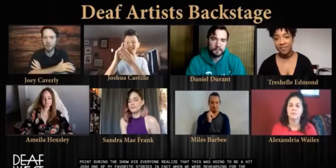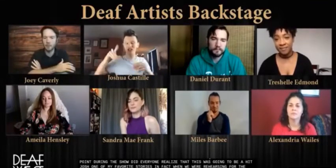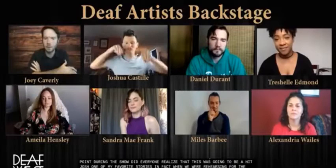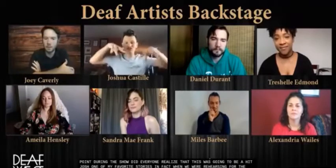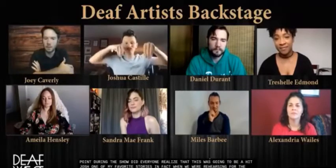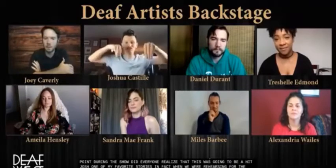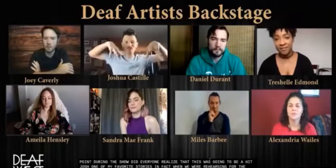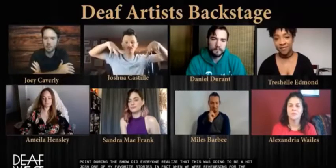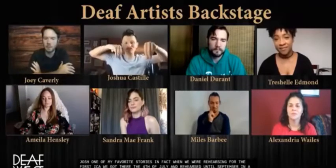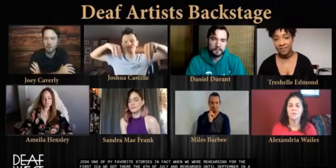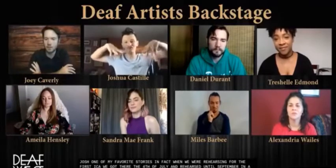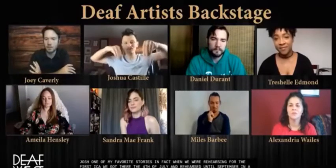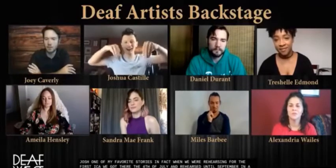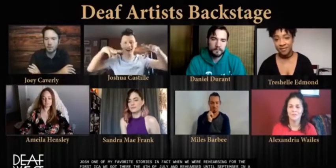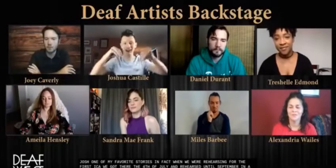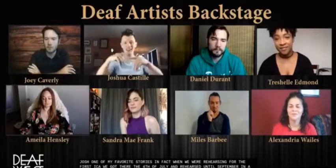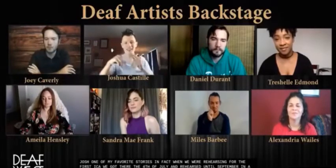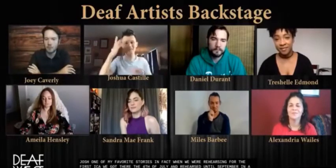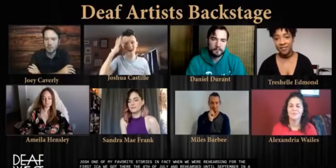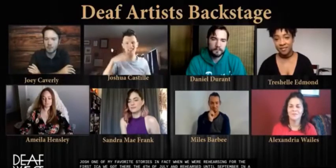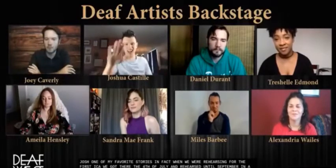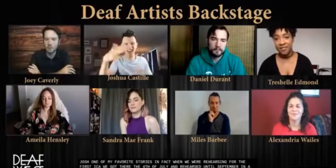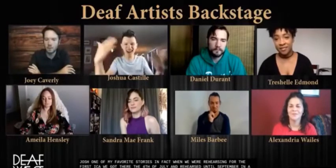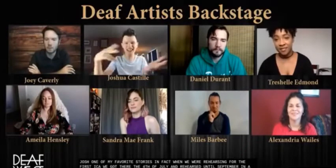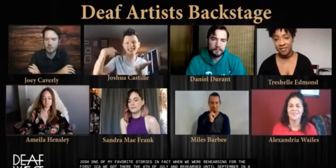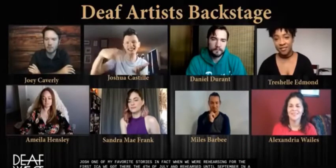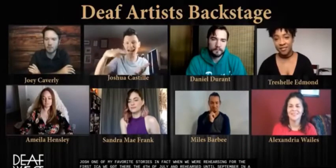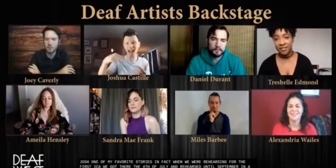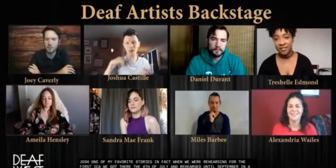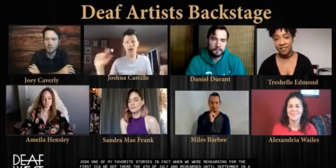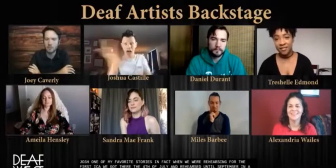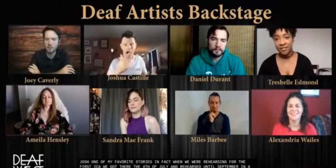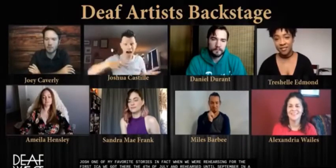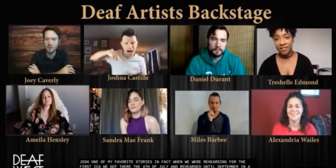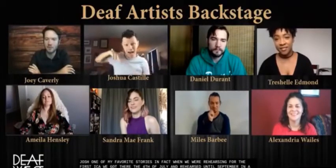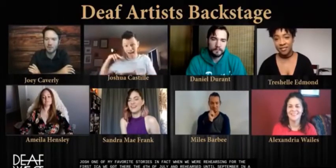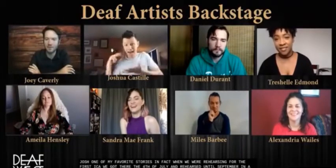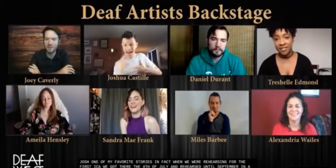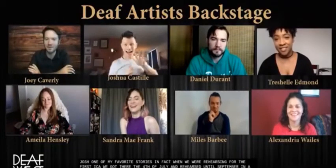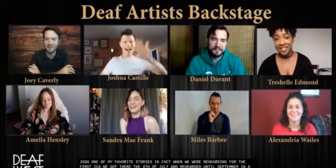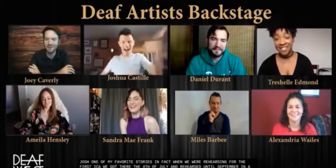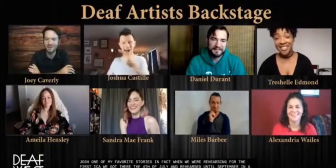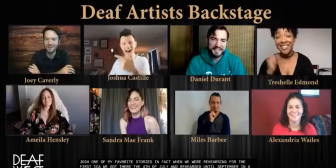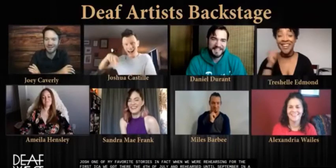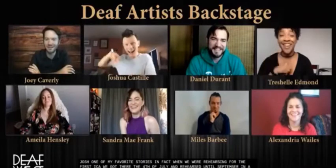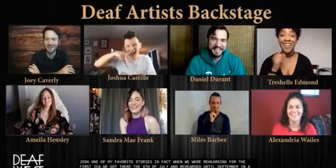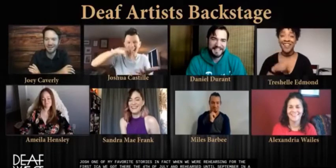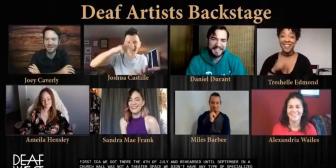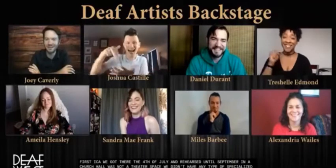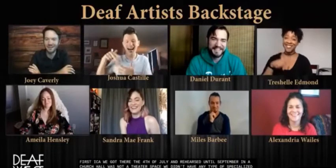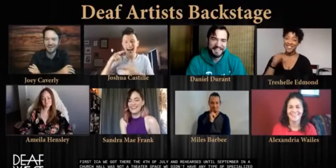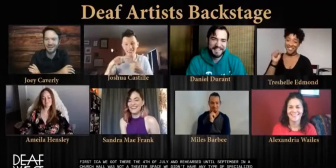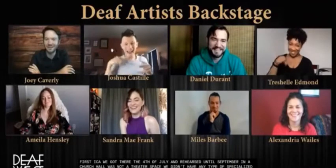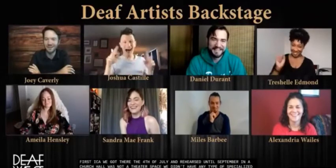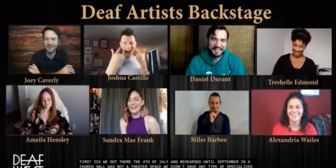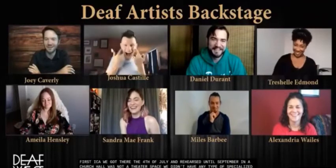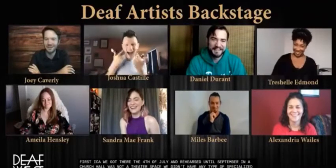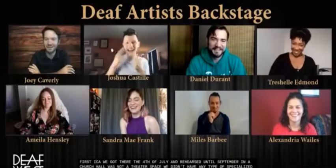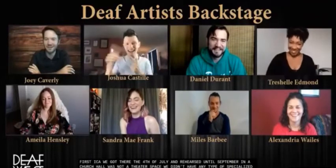And finally, we had Michael come and set up some light designing. And as soon as the lights were up, he was like, “Hey, get over here and start dancing”.